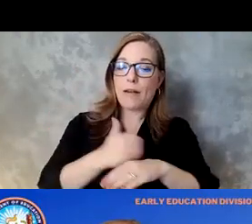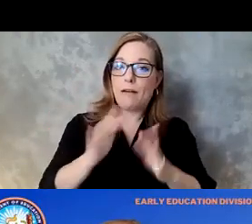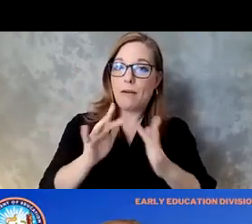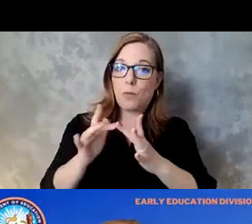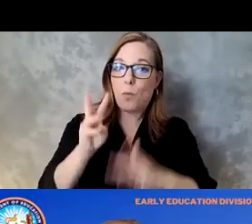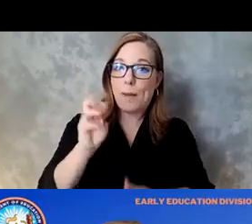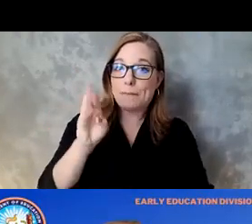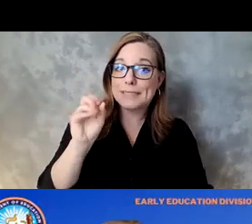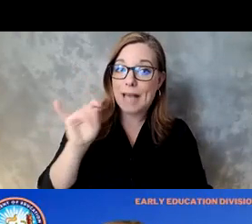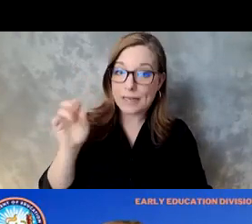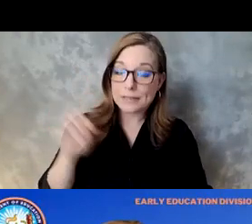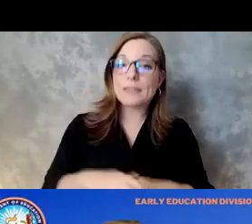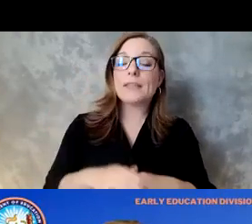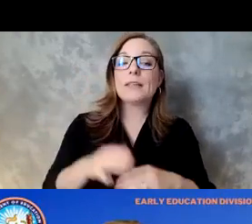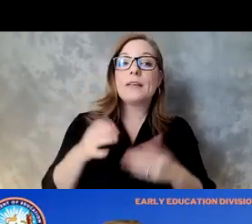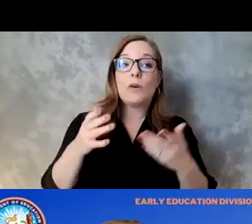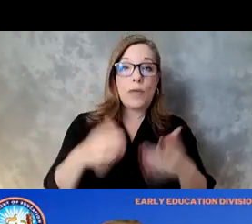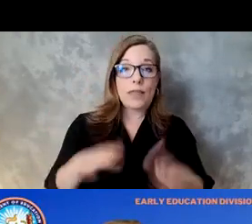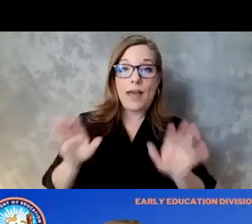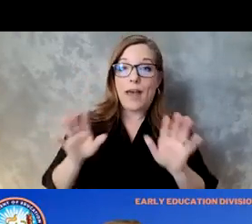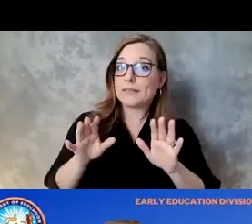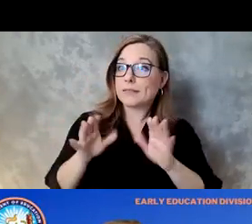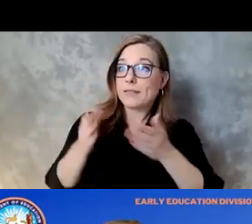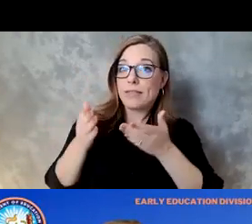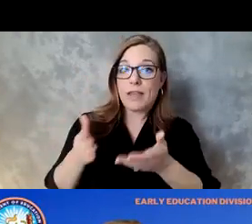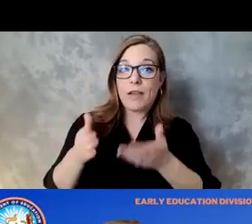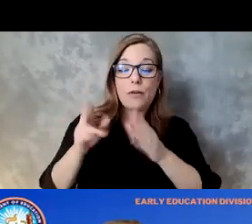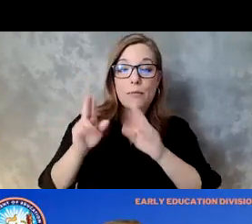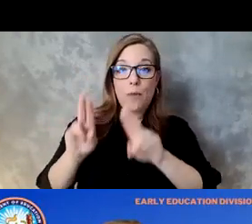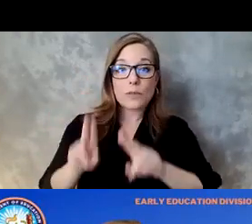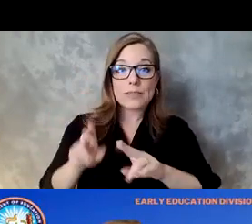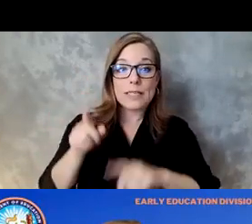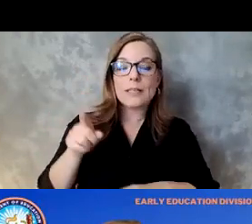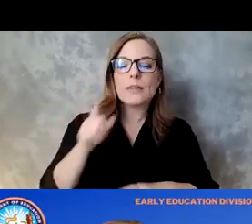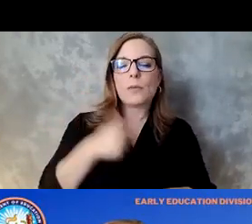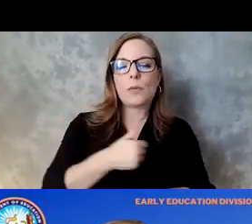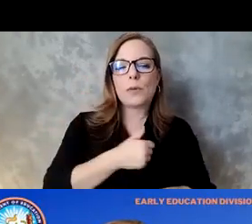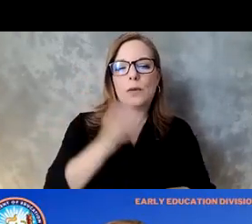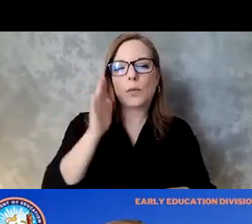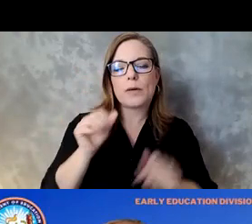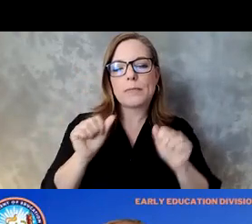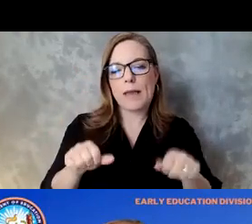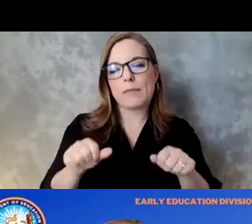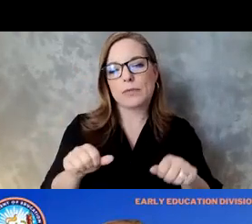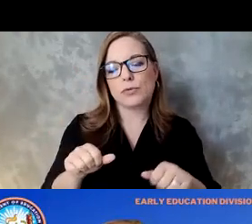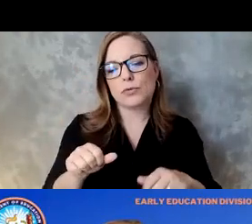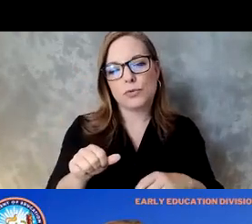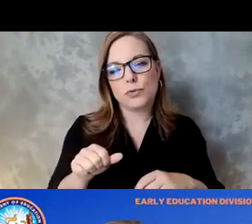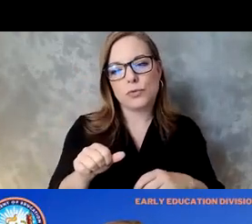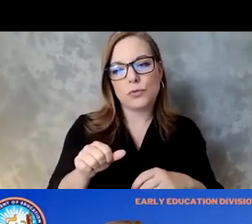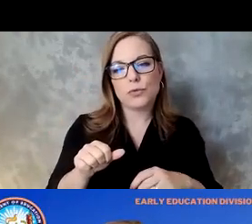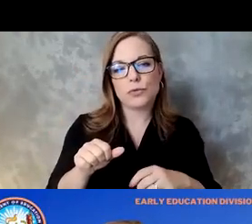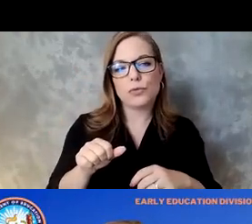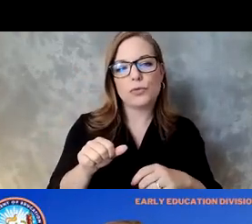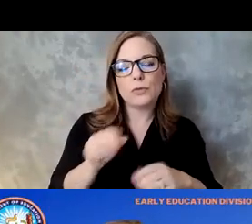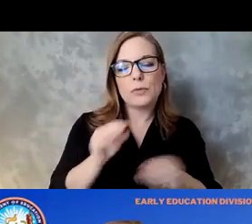are those are posted we will be we’ll be moving the apportionment package through CDE